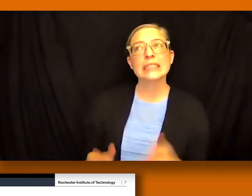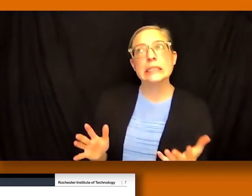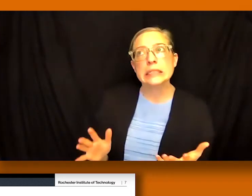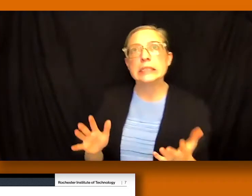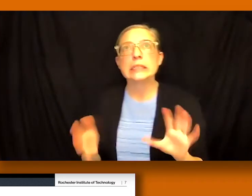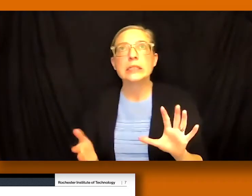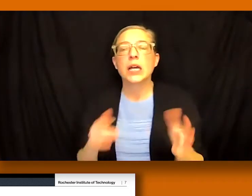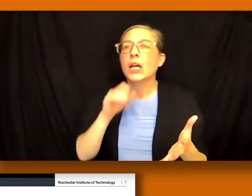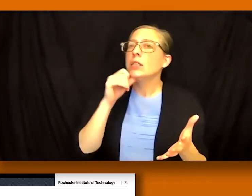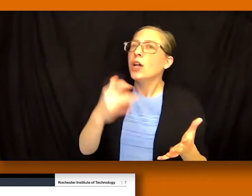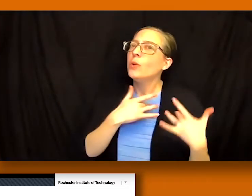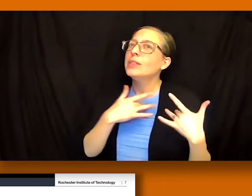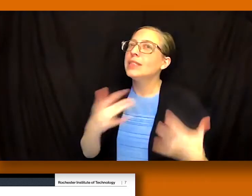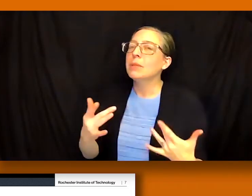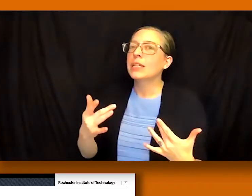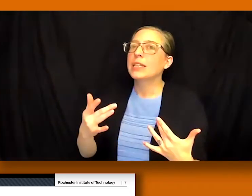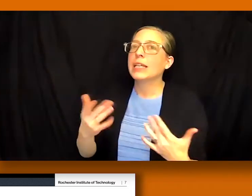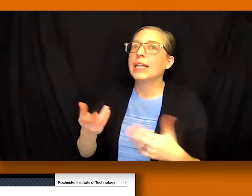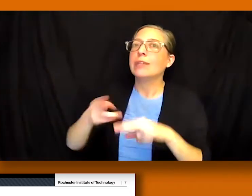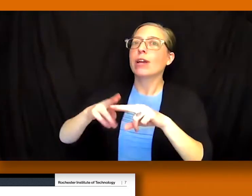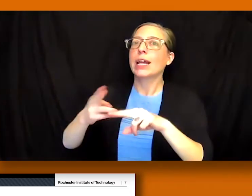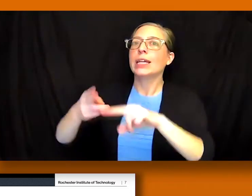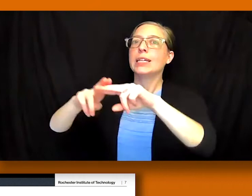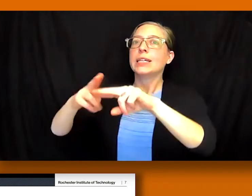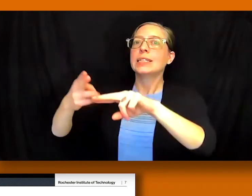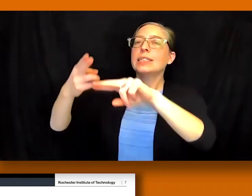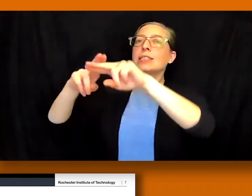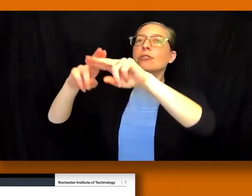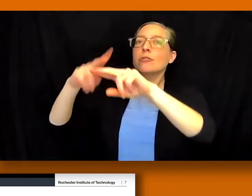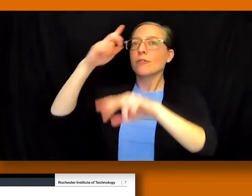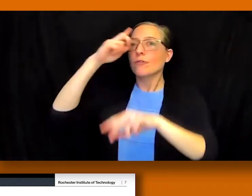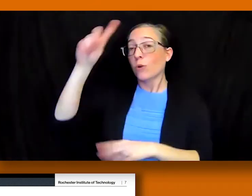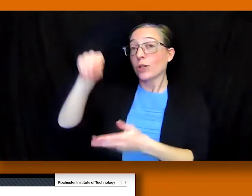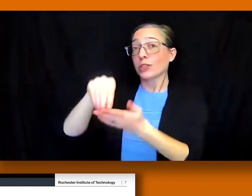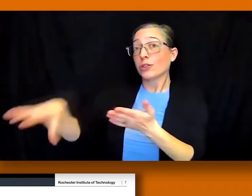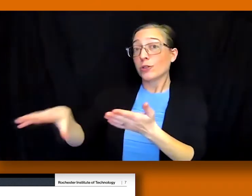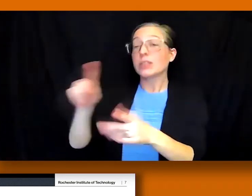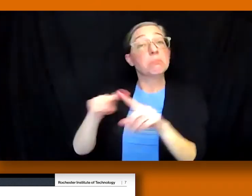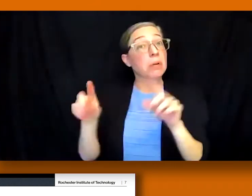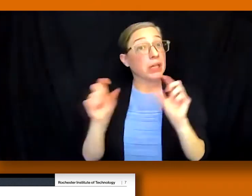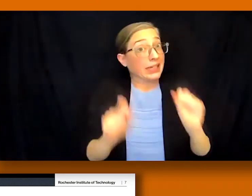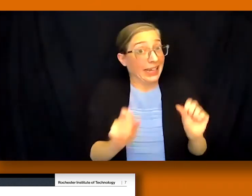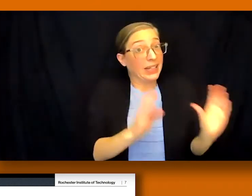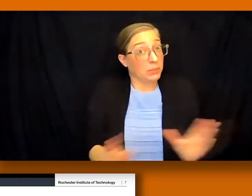similar to the 3% increase for faculty and staff.